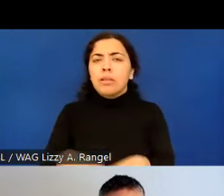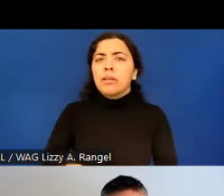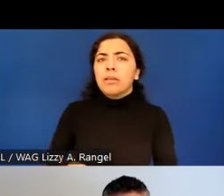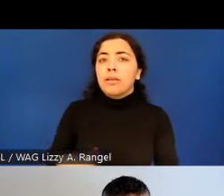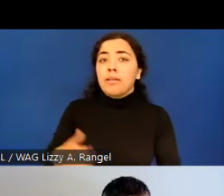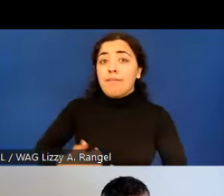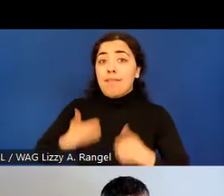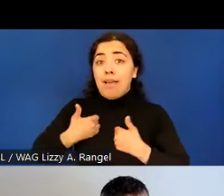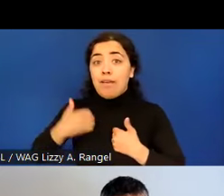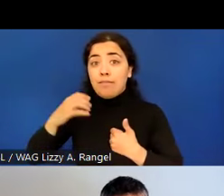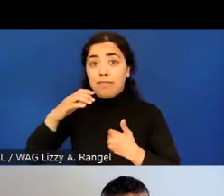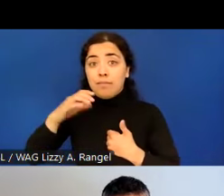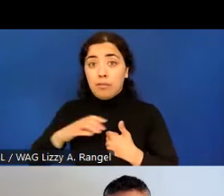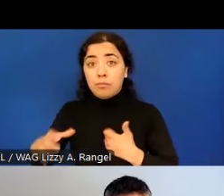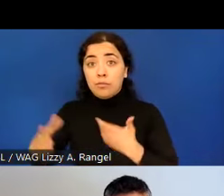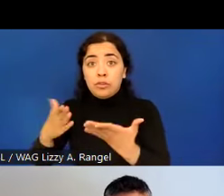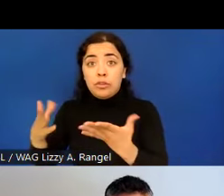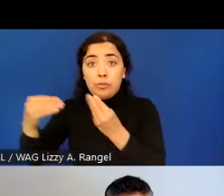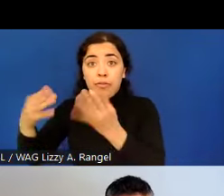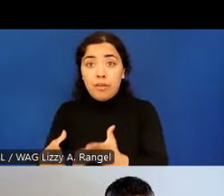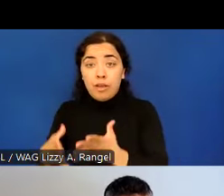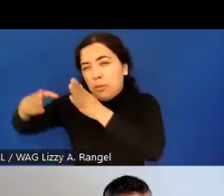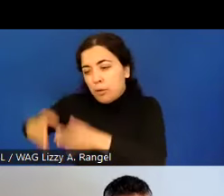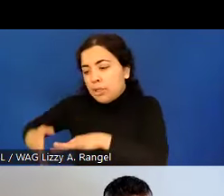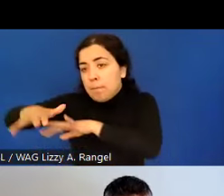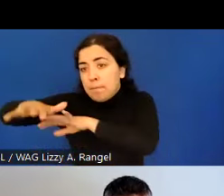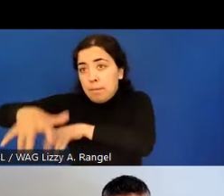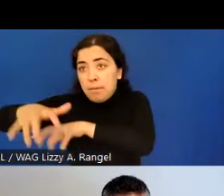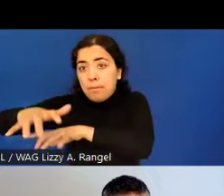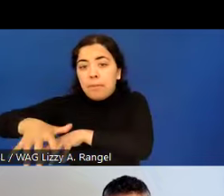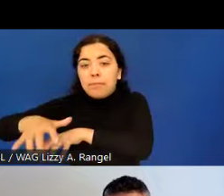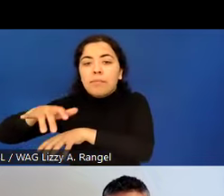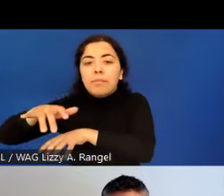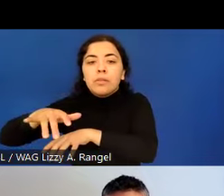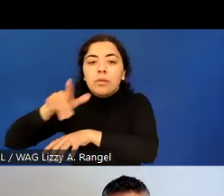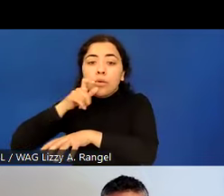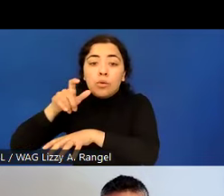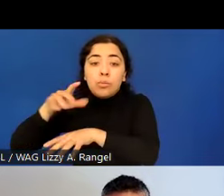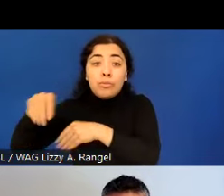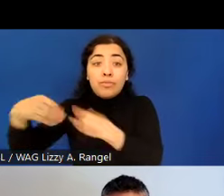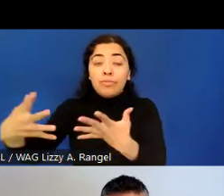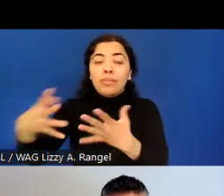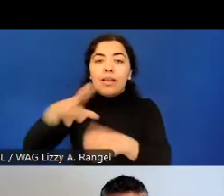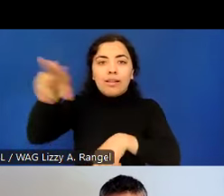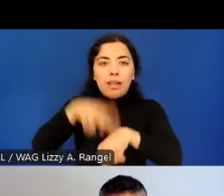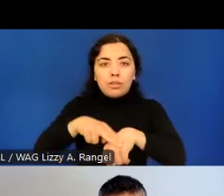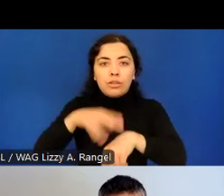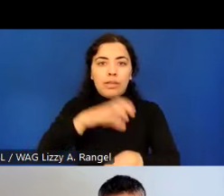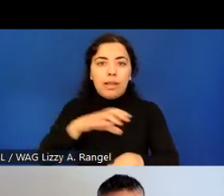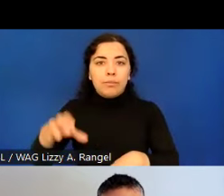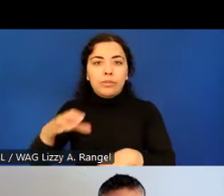howlround uses is national captioning institute. I especially like their application for displaying